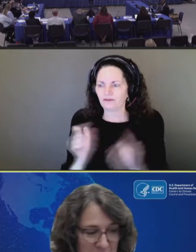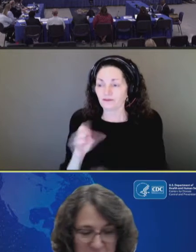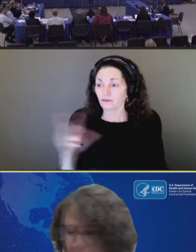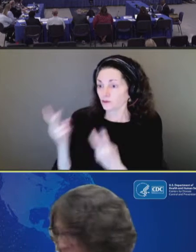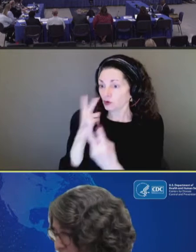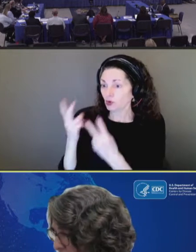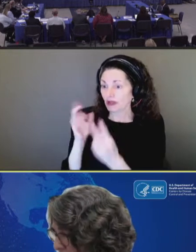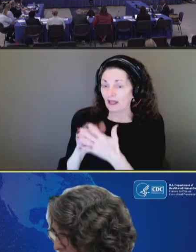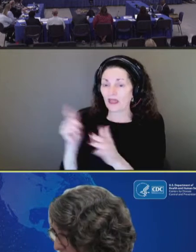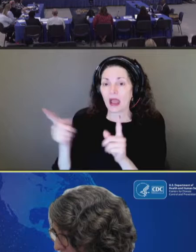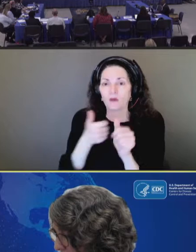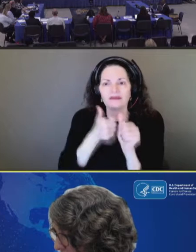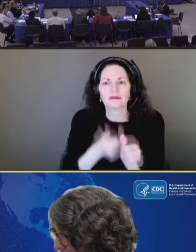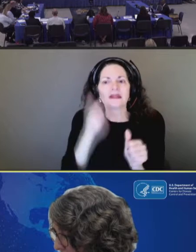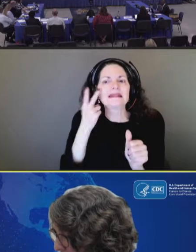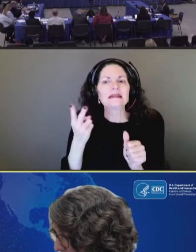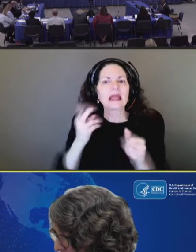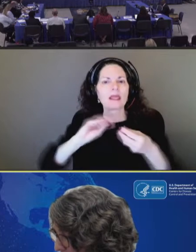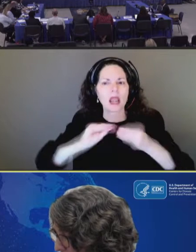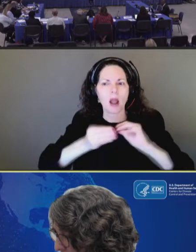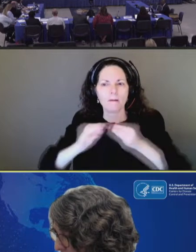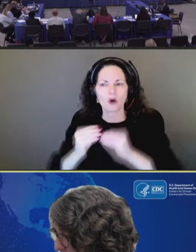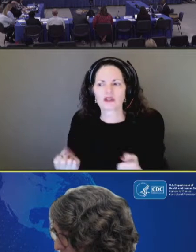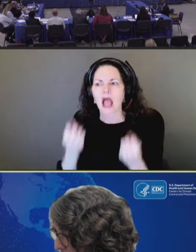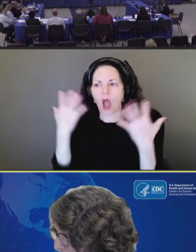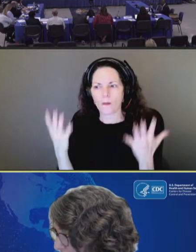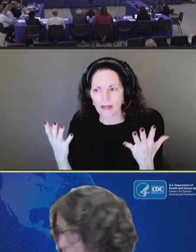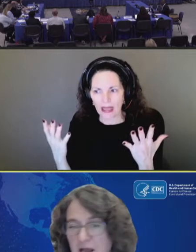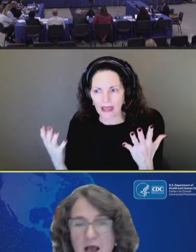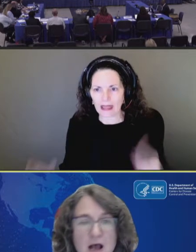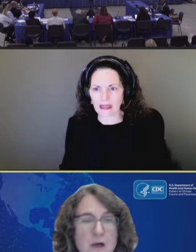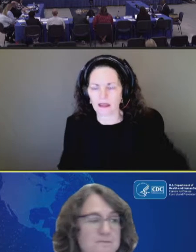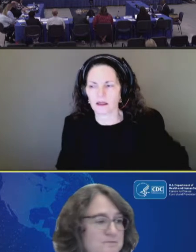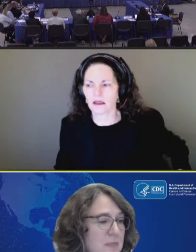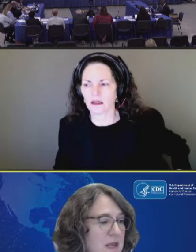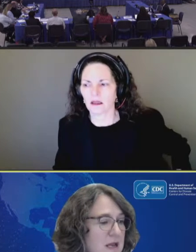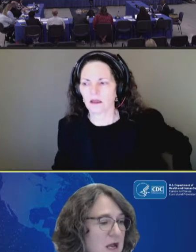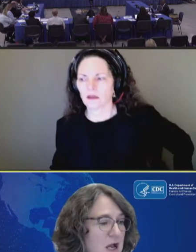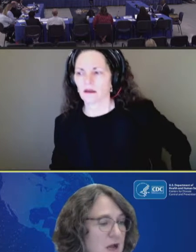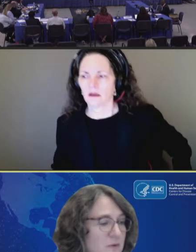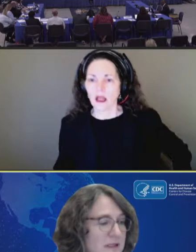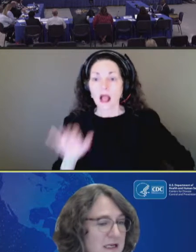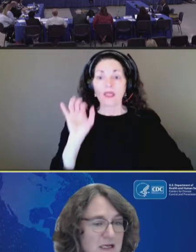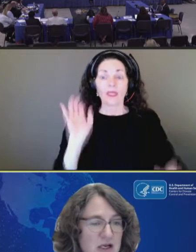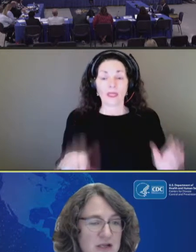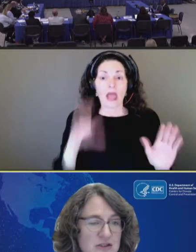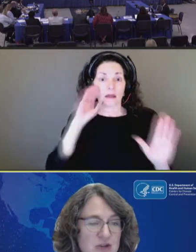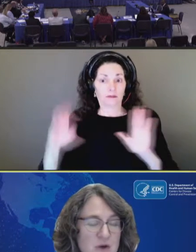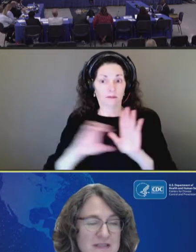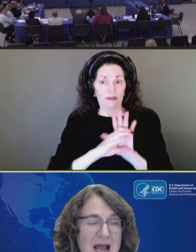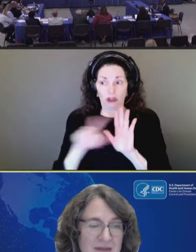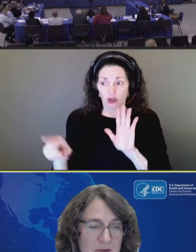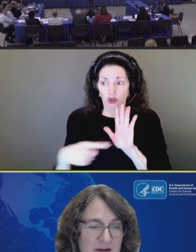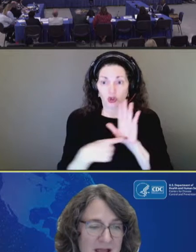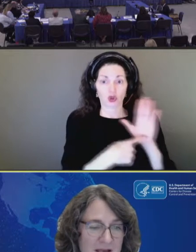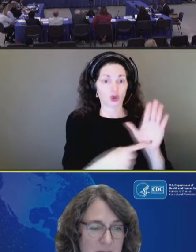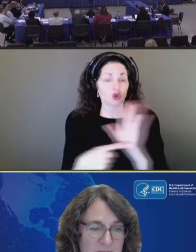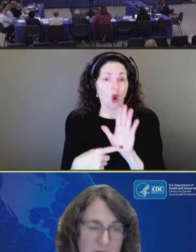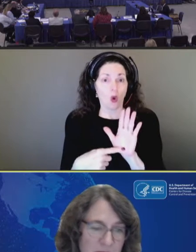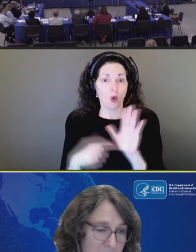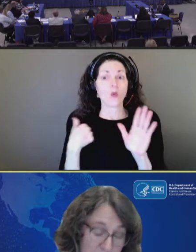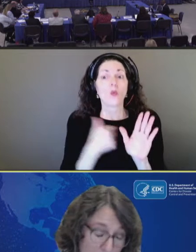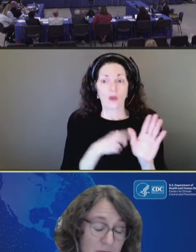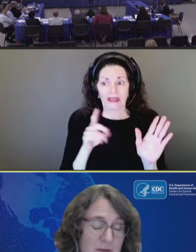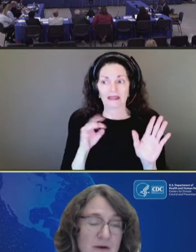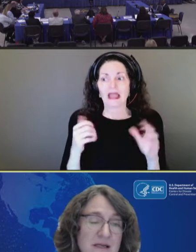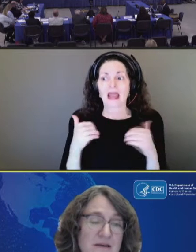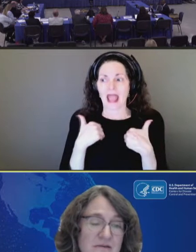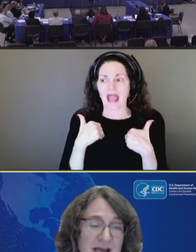numbers. That -- this particular graphic really shows that we've had over a million